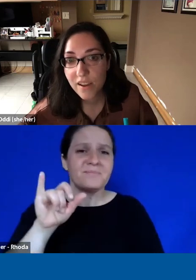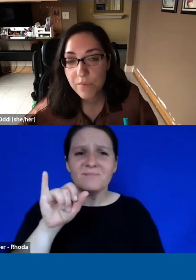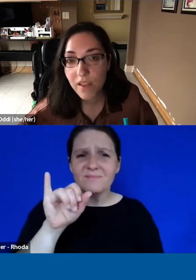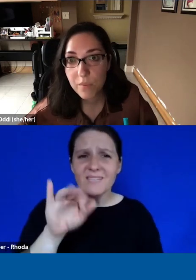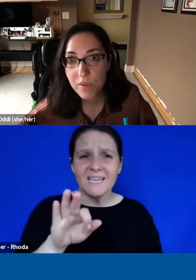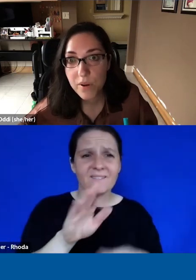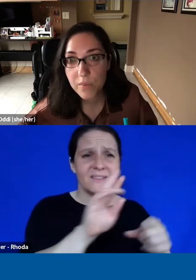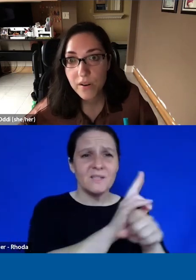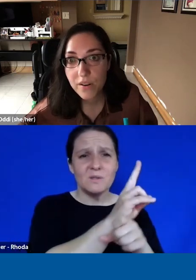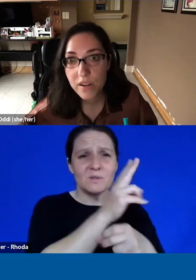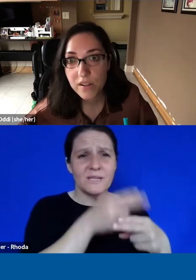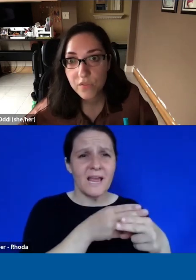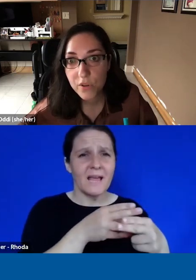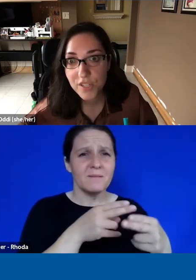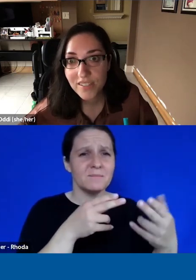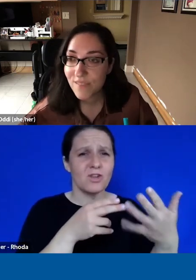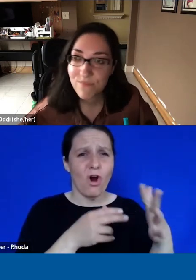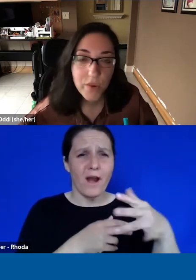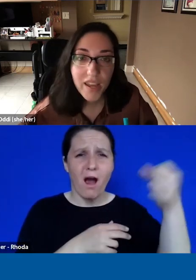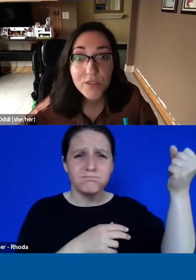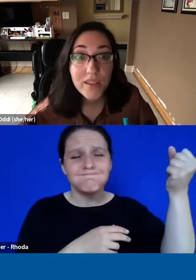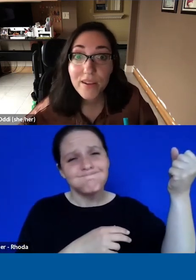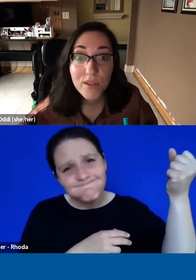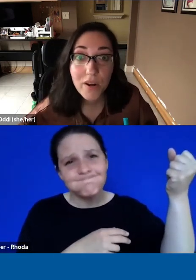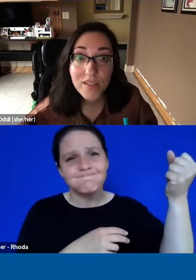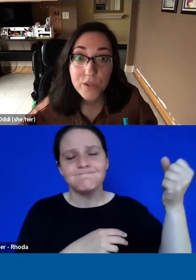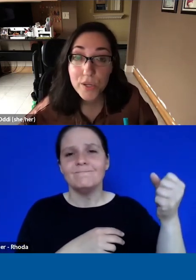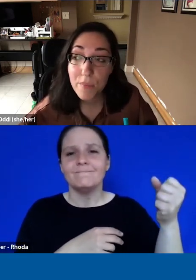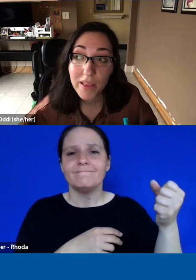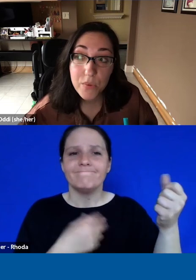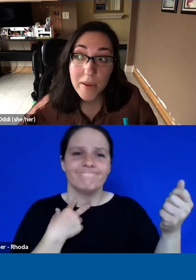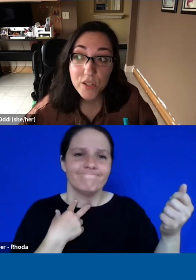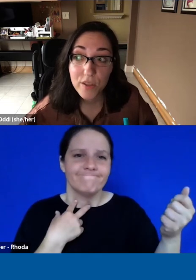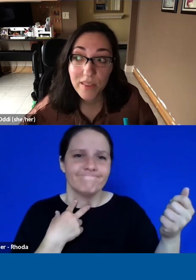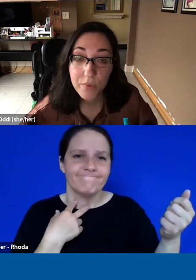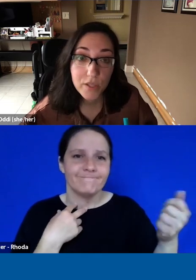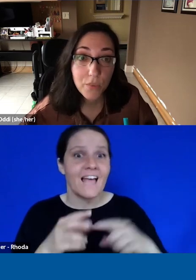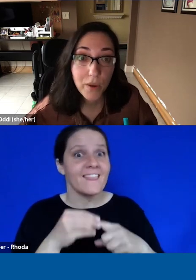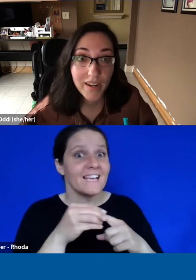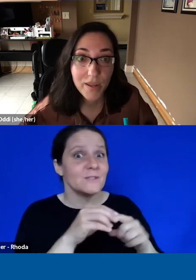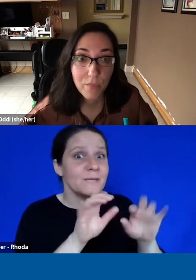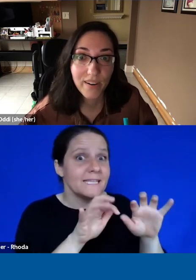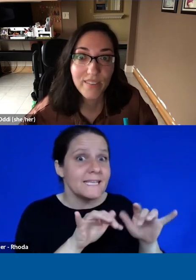yeah, that would be the way to work around it 'cause unfortunately we can't do anything if someone has our username unless we message them and they really don't want it anymore.